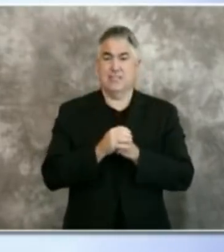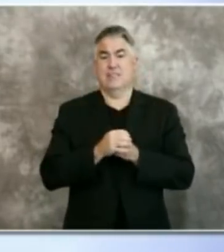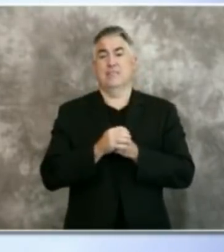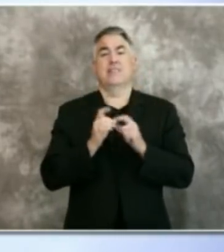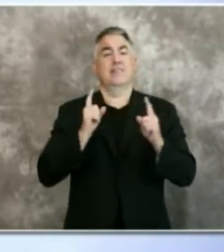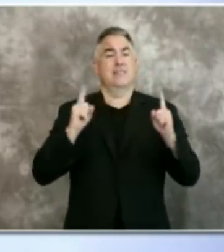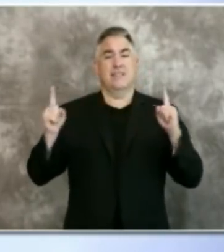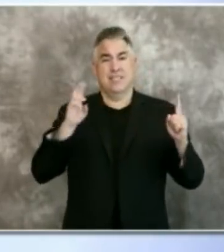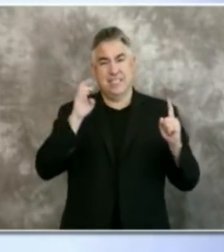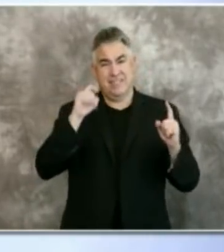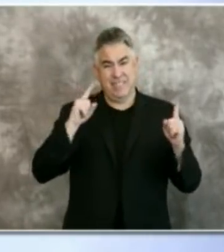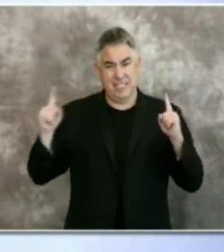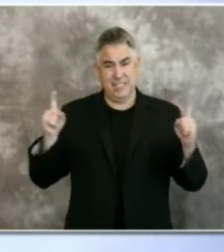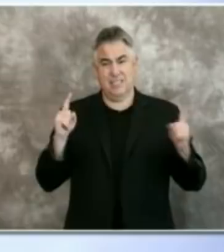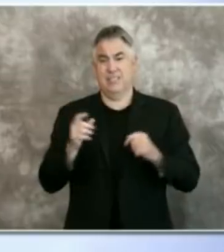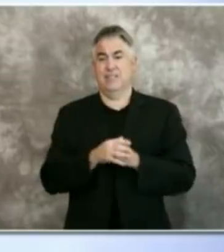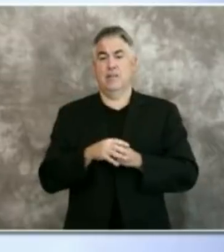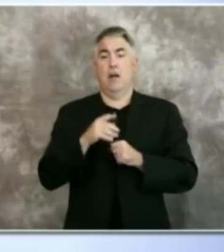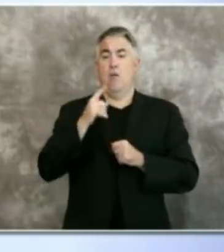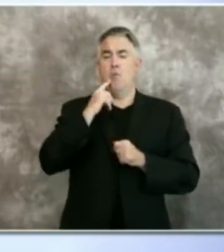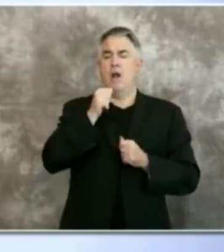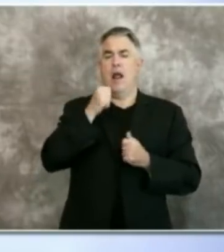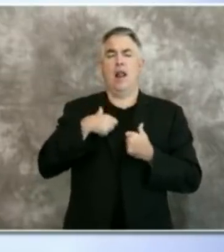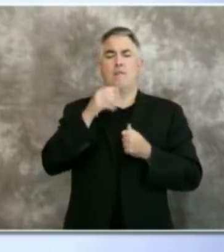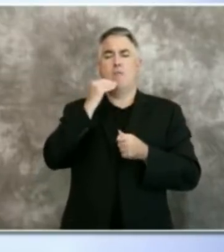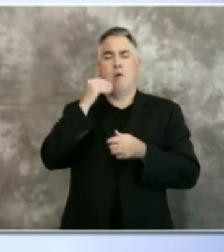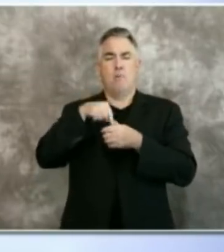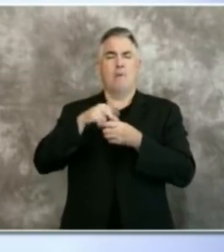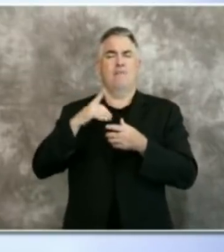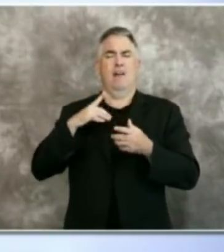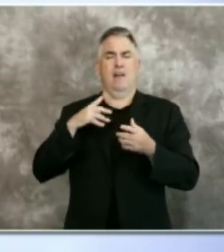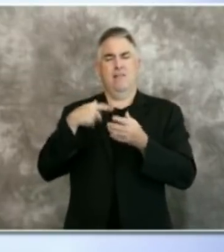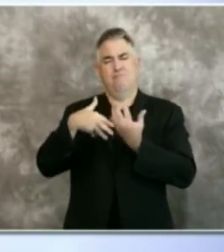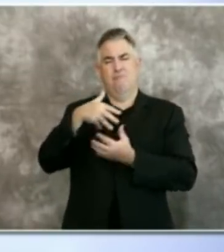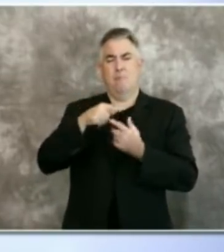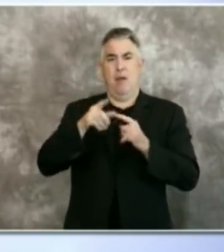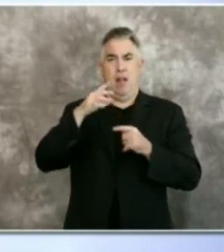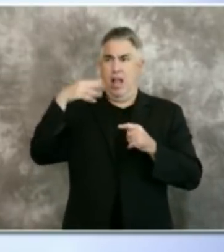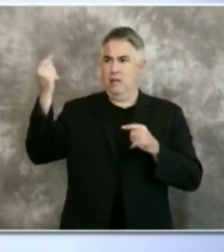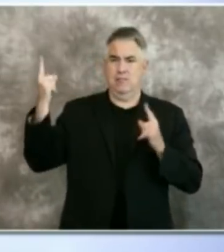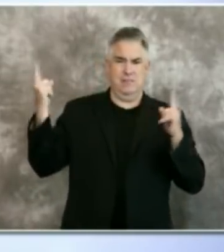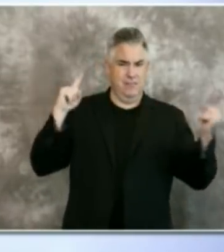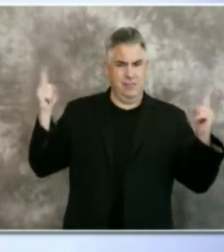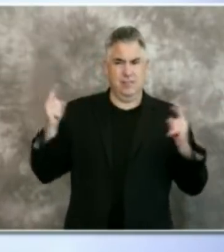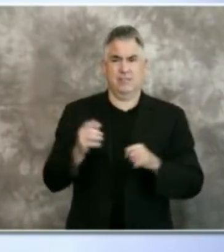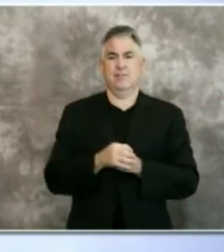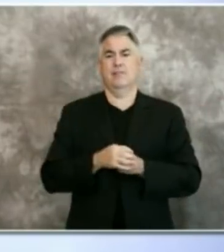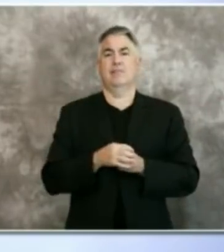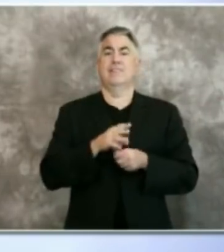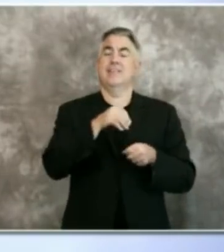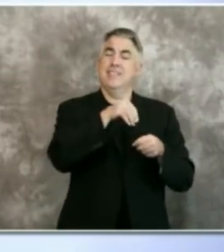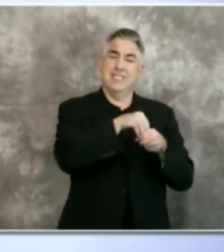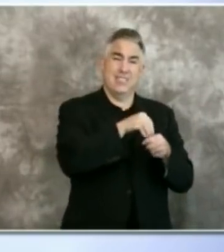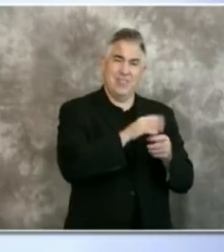CONTRIBUTE GREATLY. WHAT WE'RE DOING THE WHERE THEY HAVE. THE CULLY DIFFERENCE WITH NON HELP